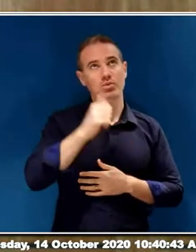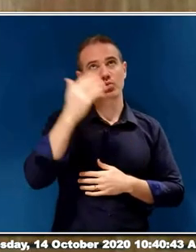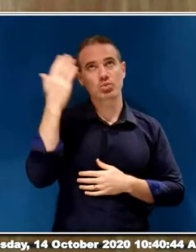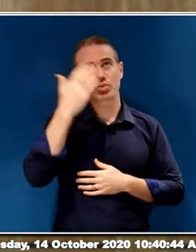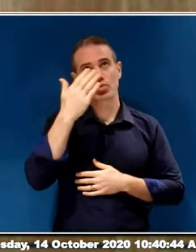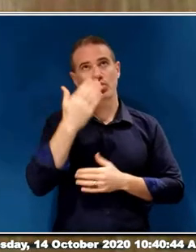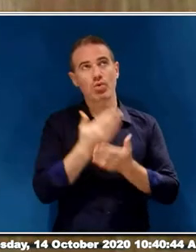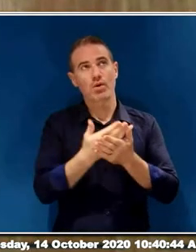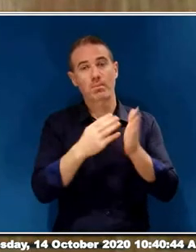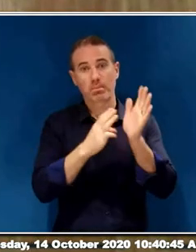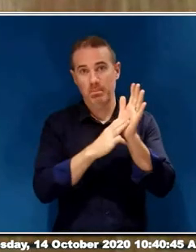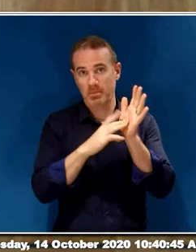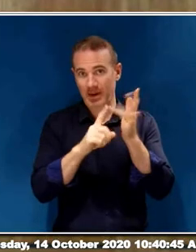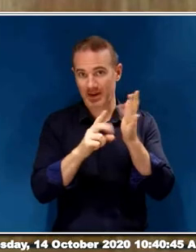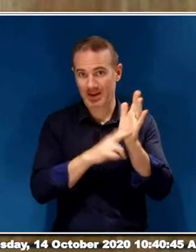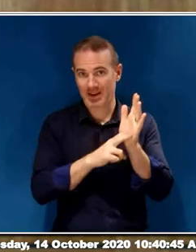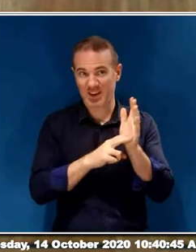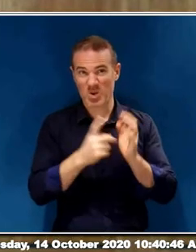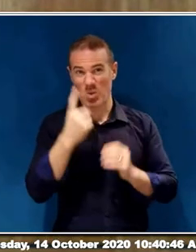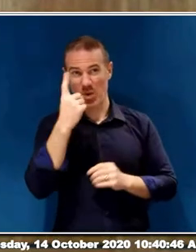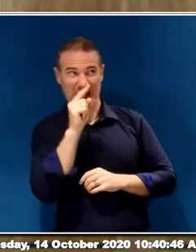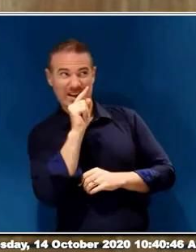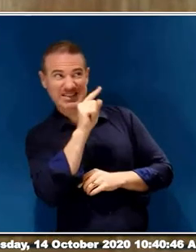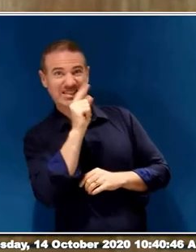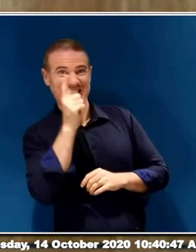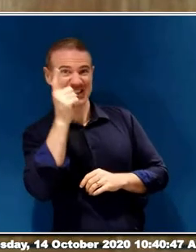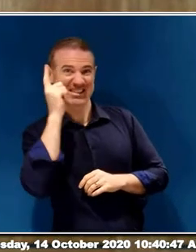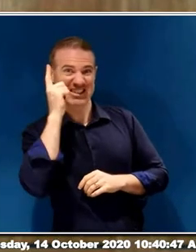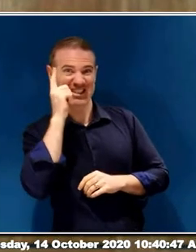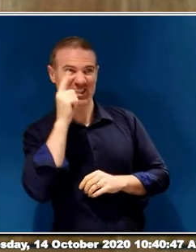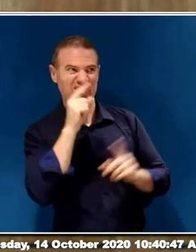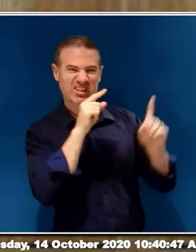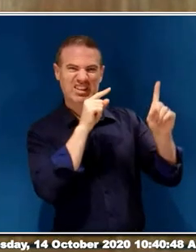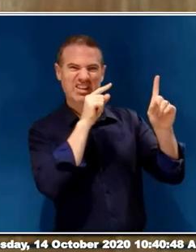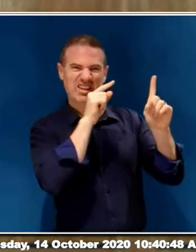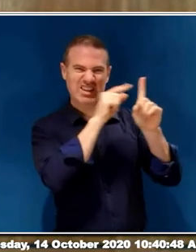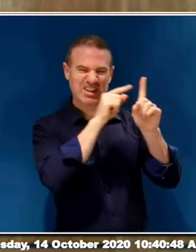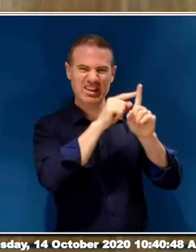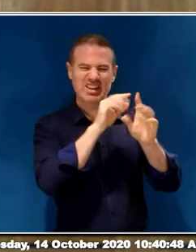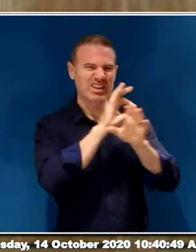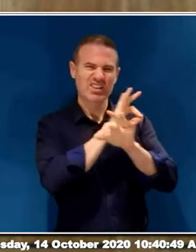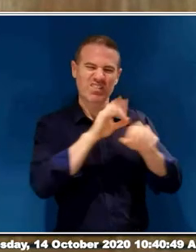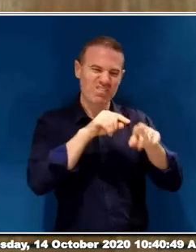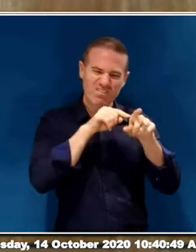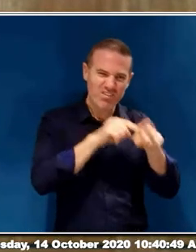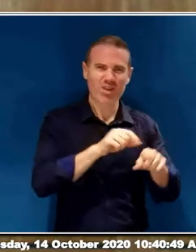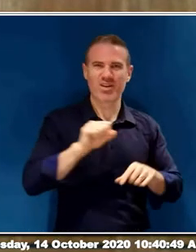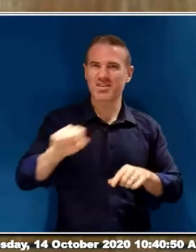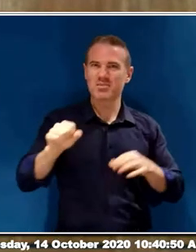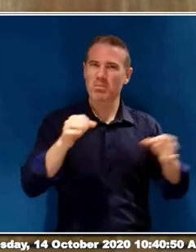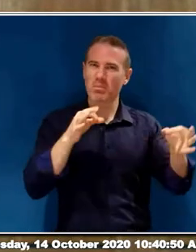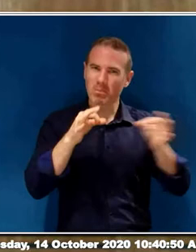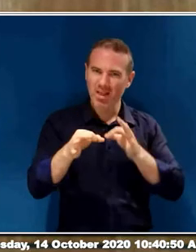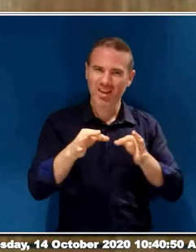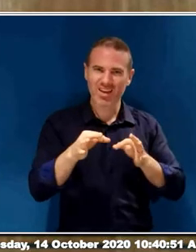that had been continually breaking Kobe's plan. What do you mean by that?